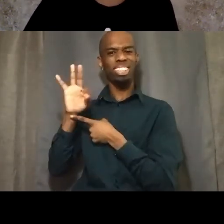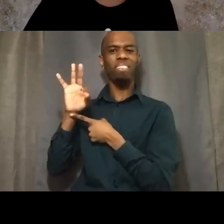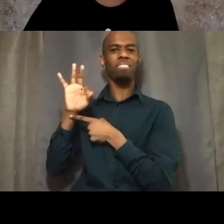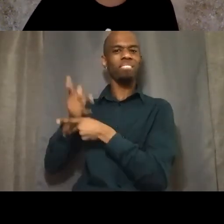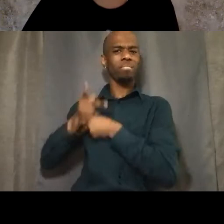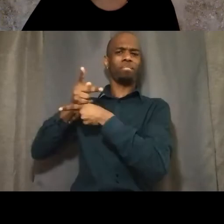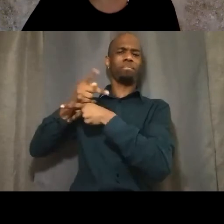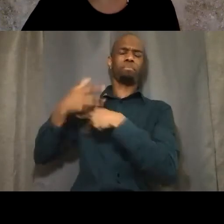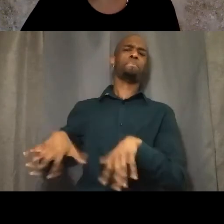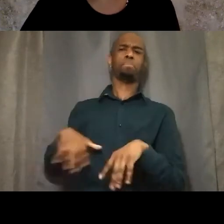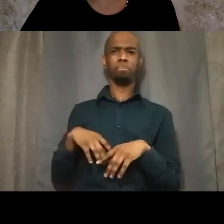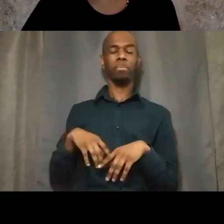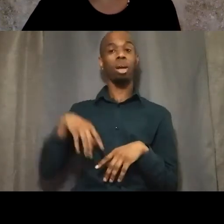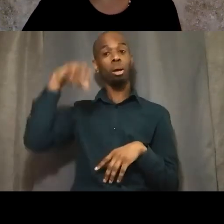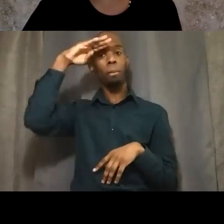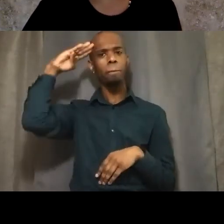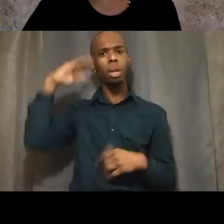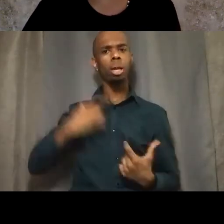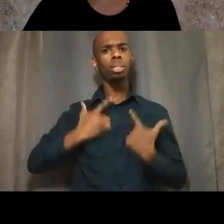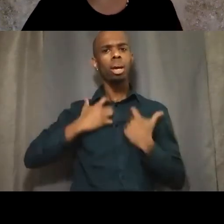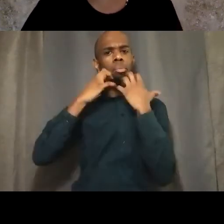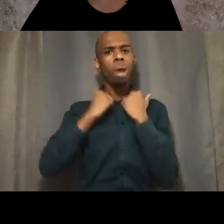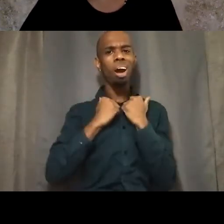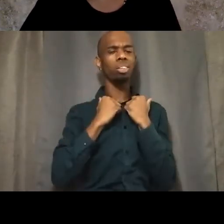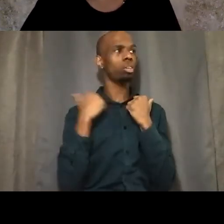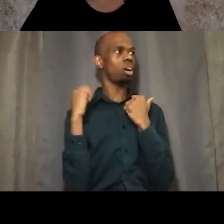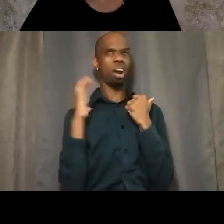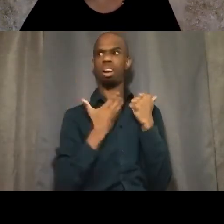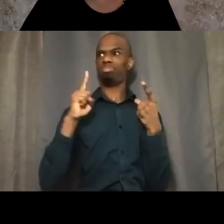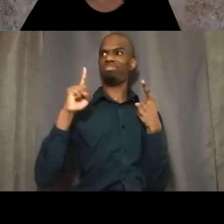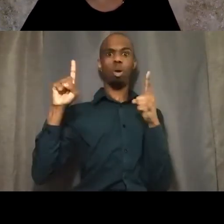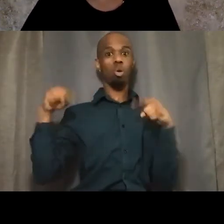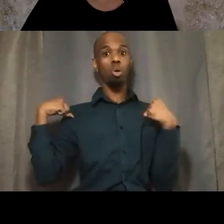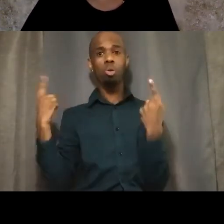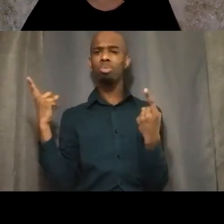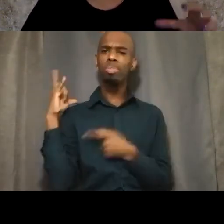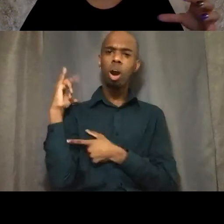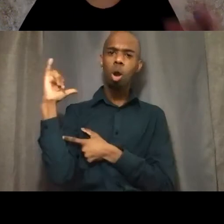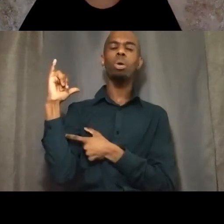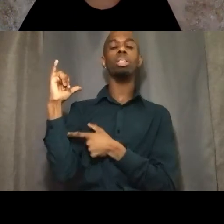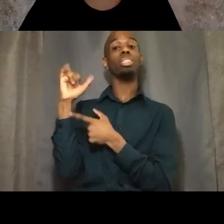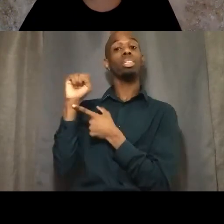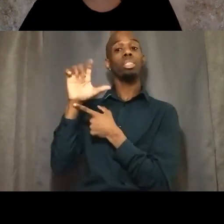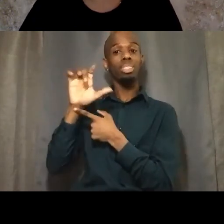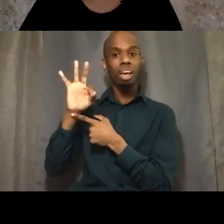about self care and the principle of self care. And I've always rejected that term and that practice